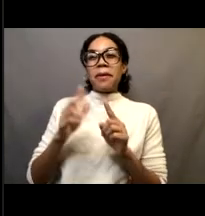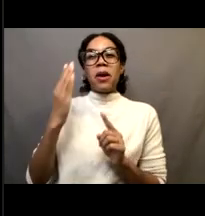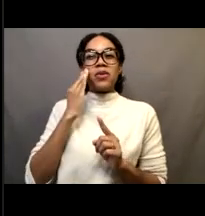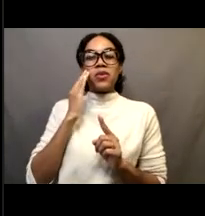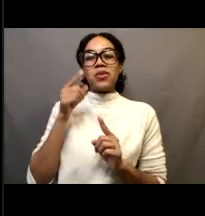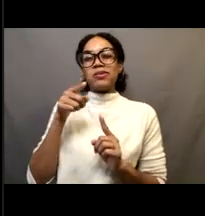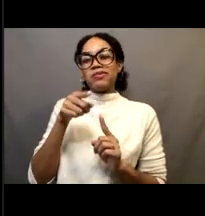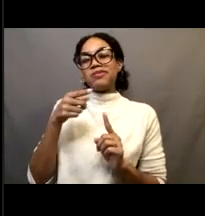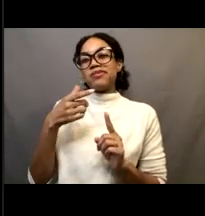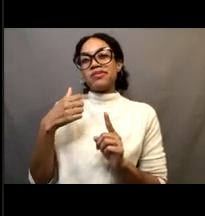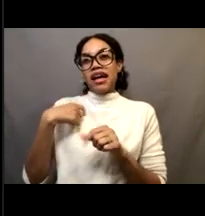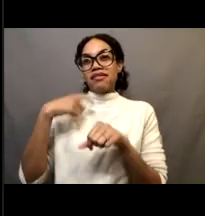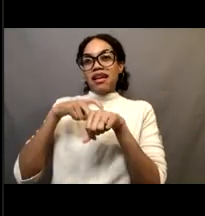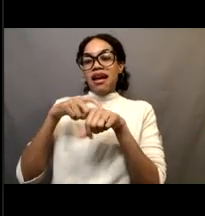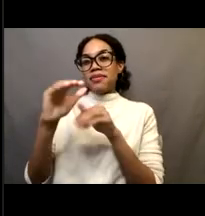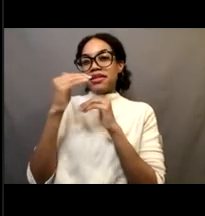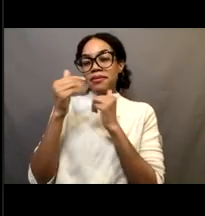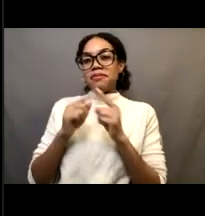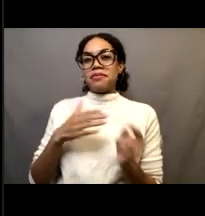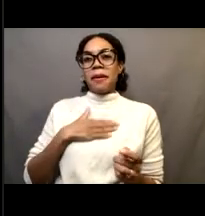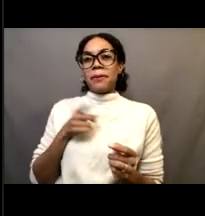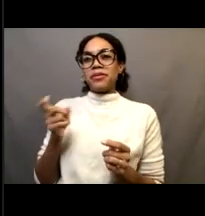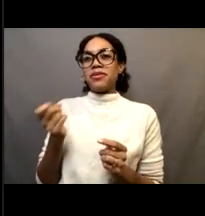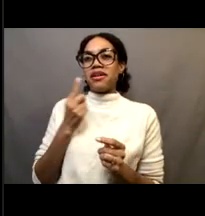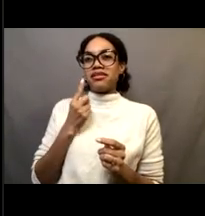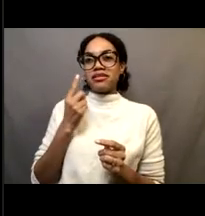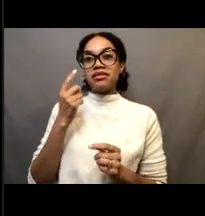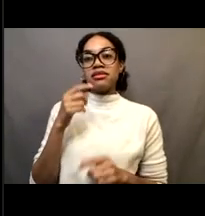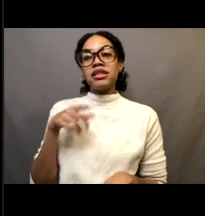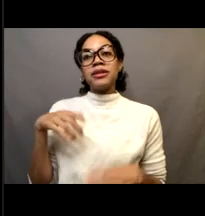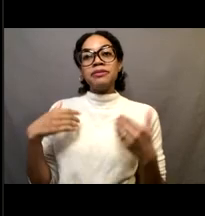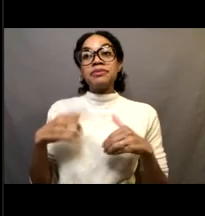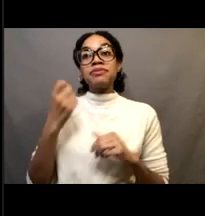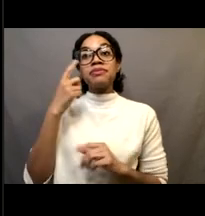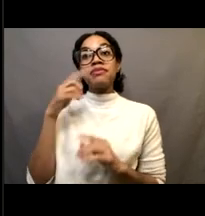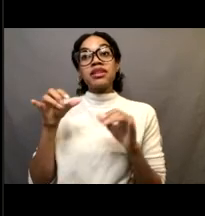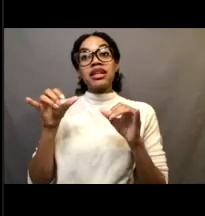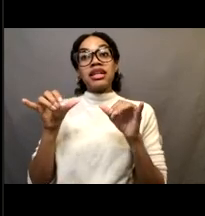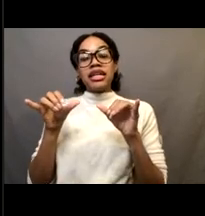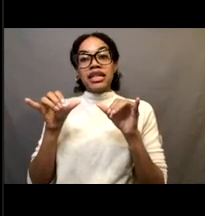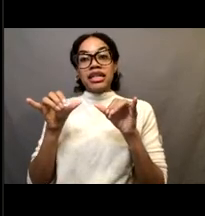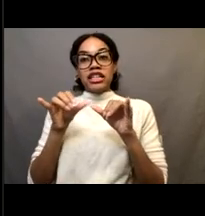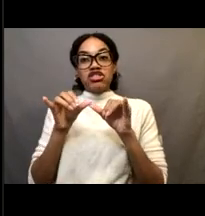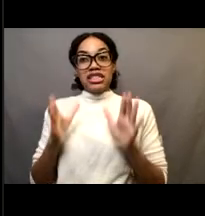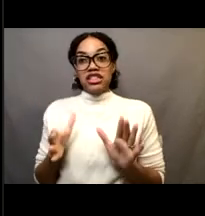but I'm really glad that you asked the question. Engineers are still working on designs